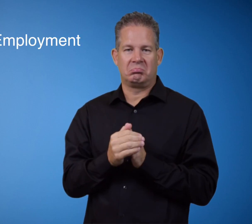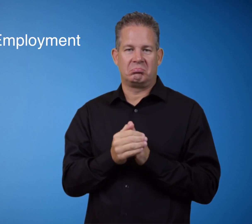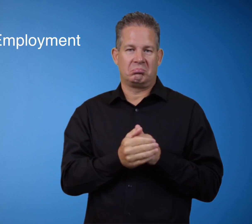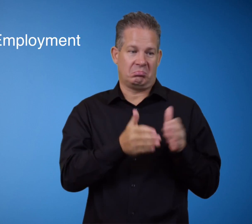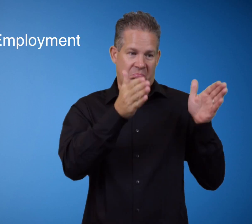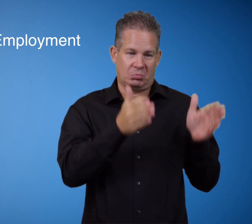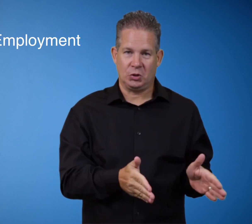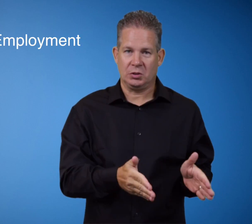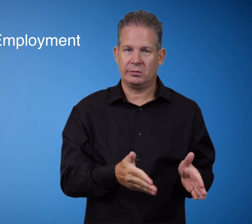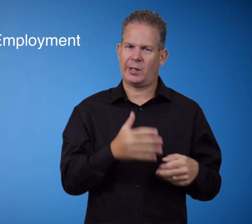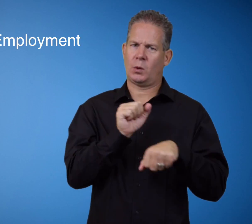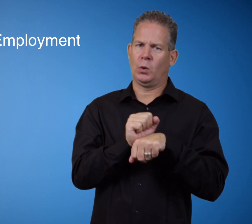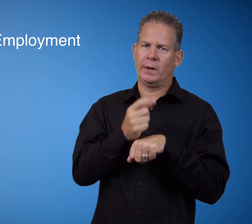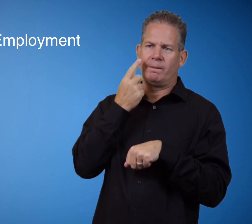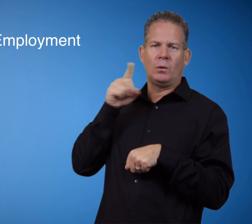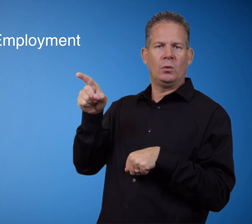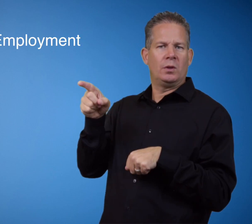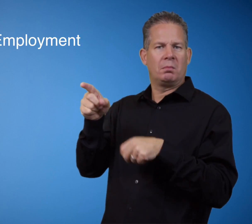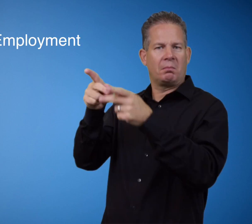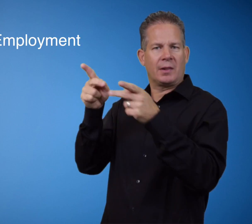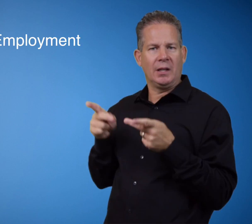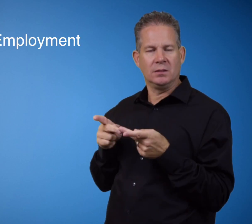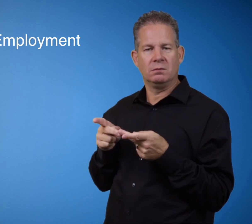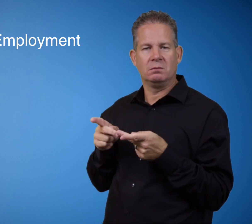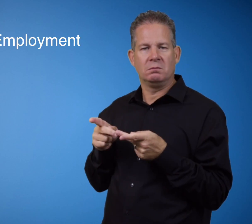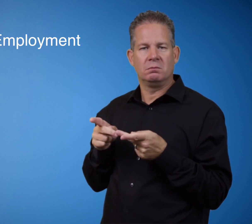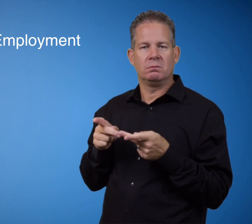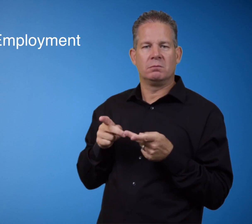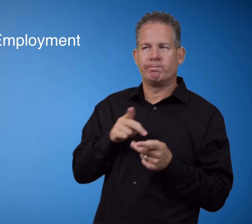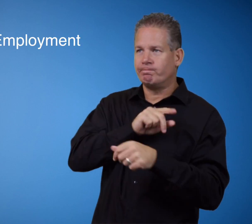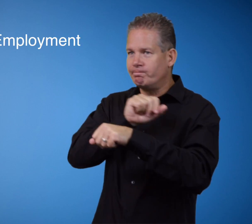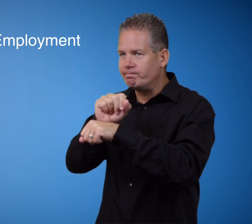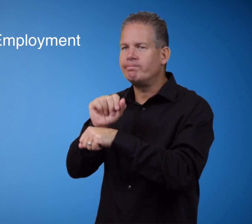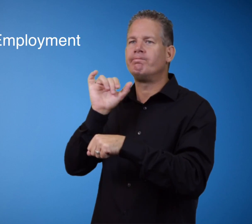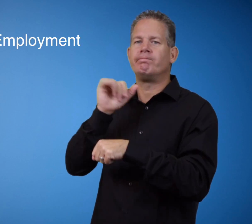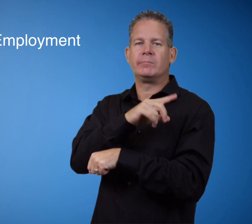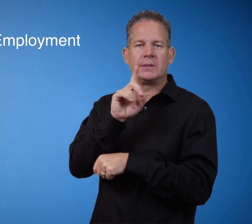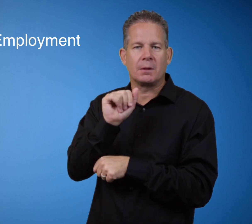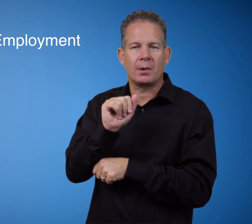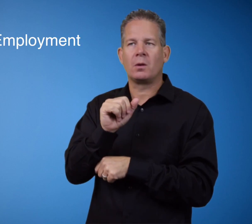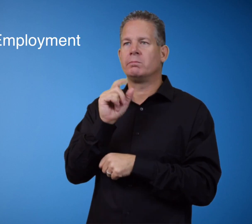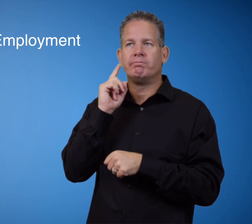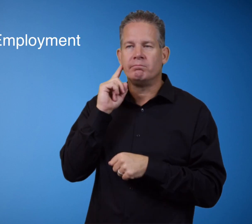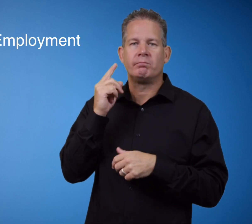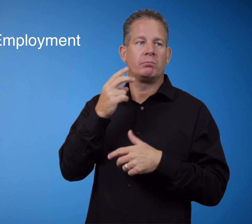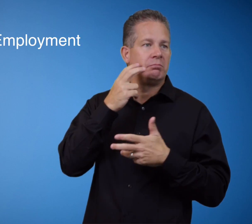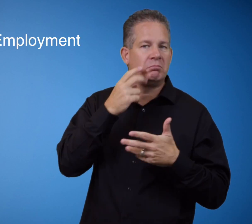An example of customized employment would be an employee who has a disability who when they work